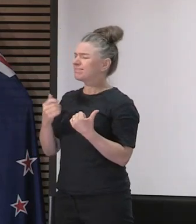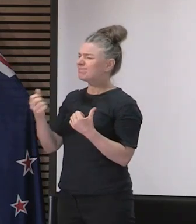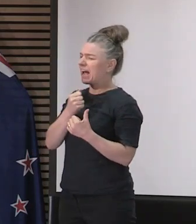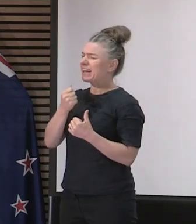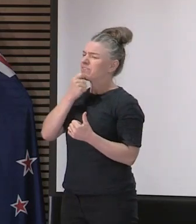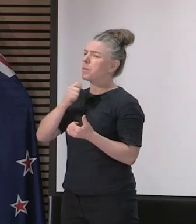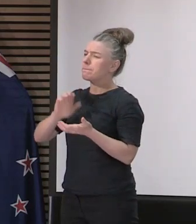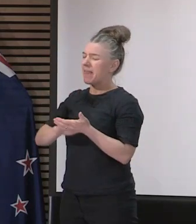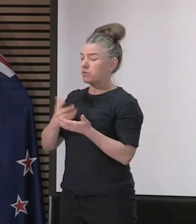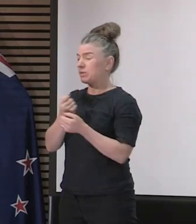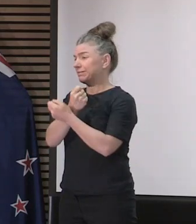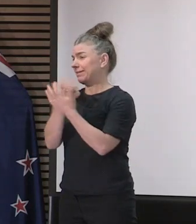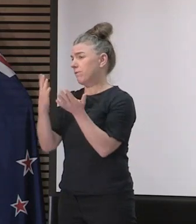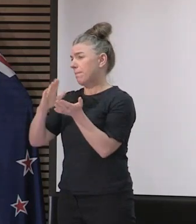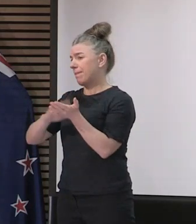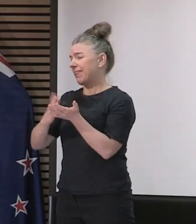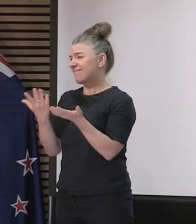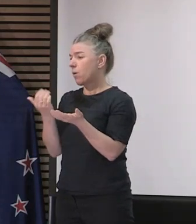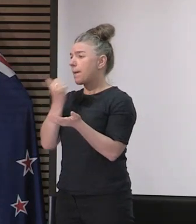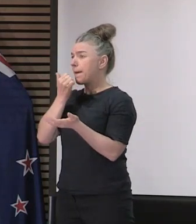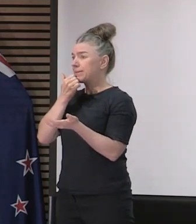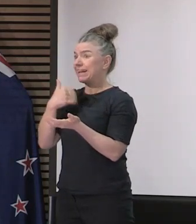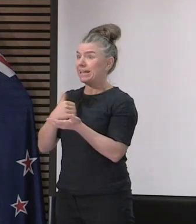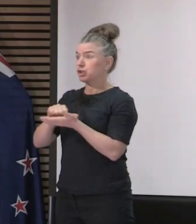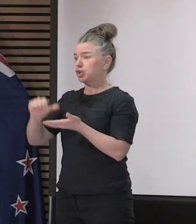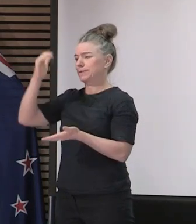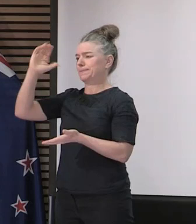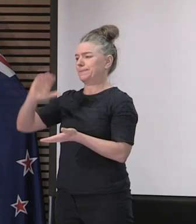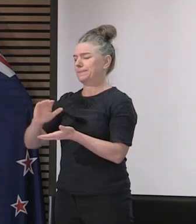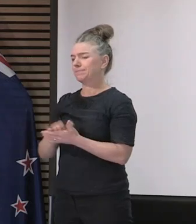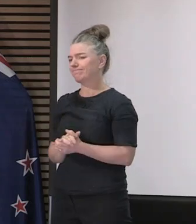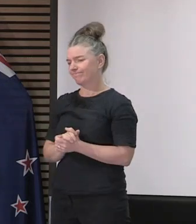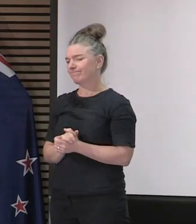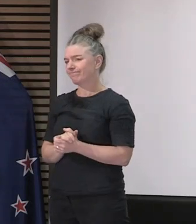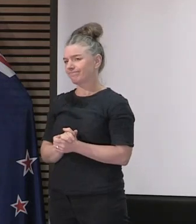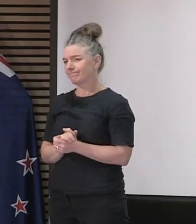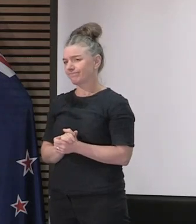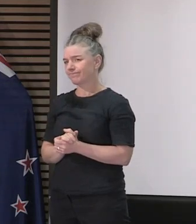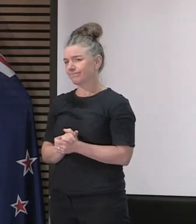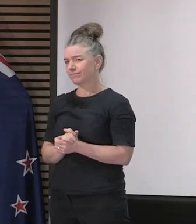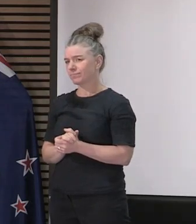aiming for months because